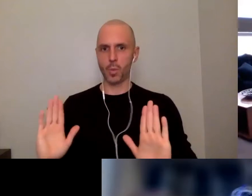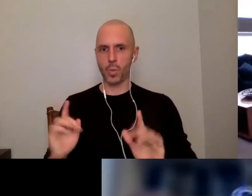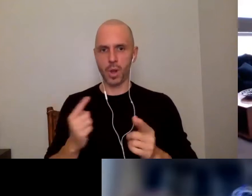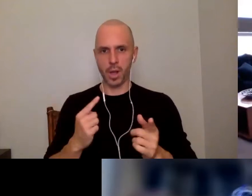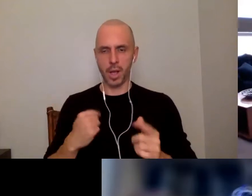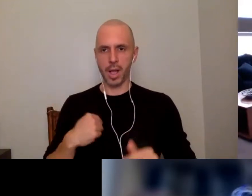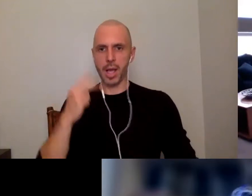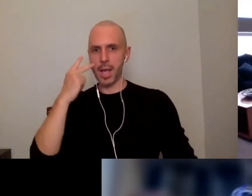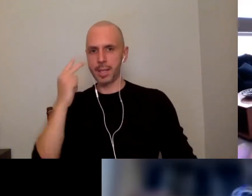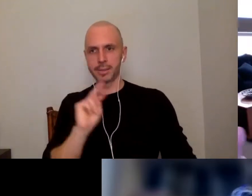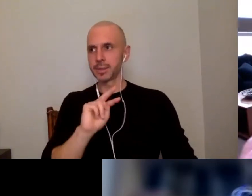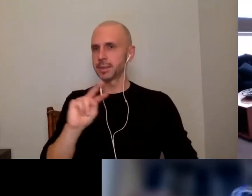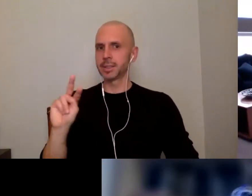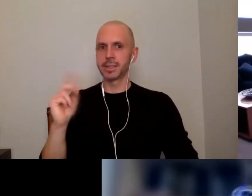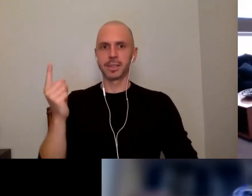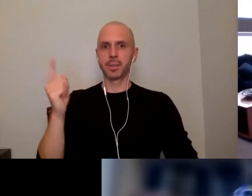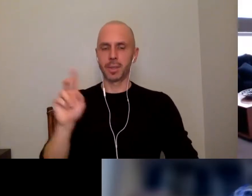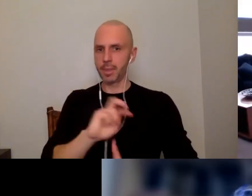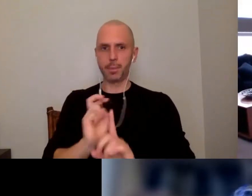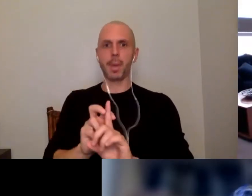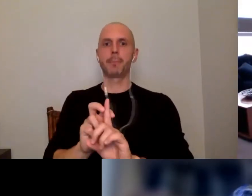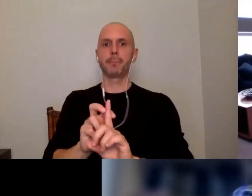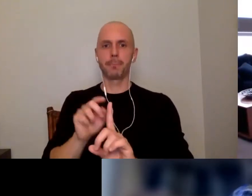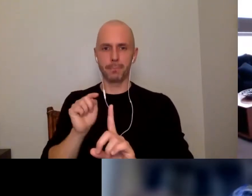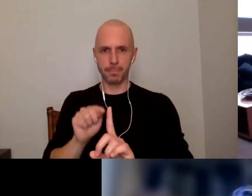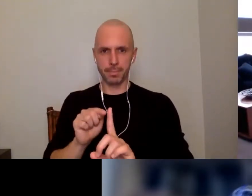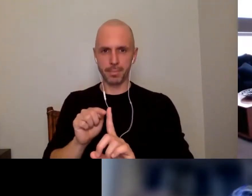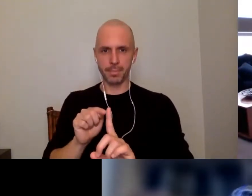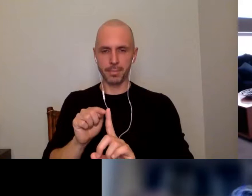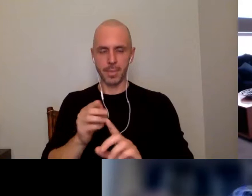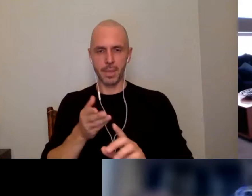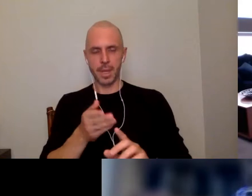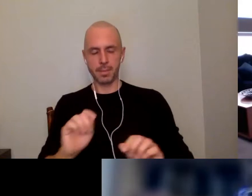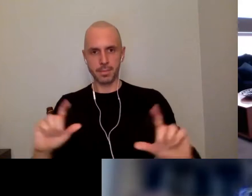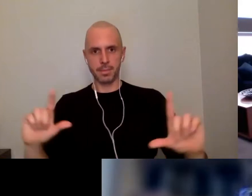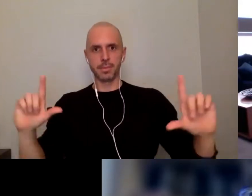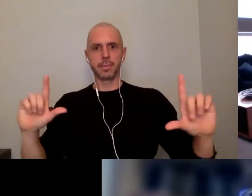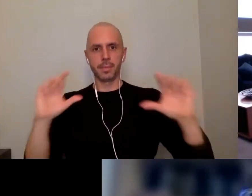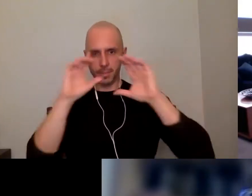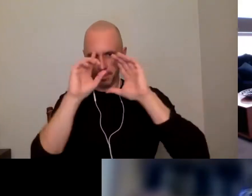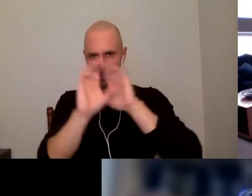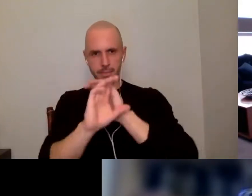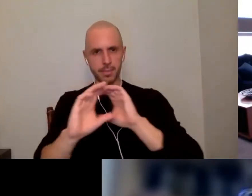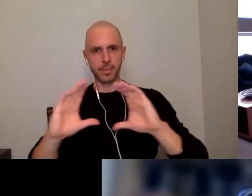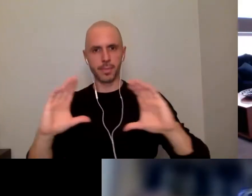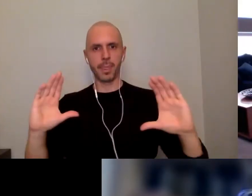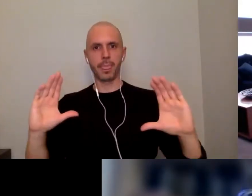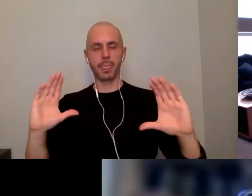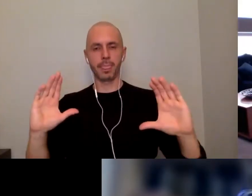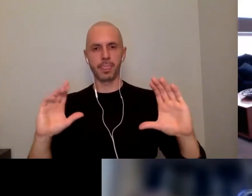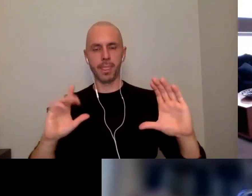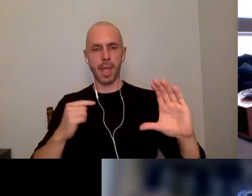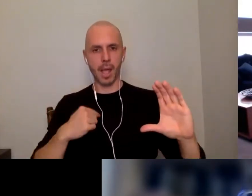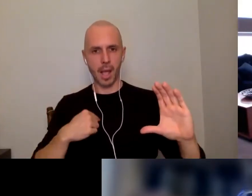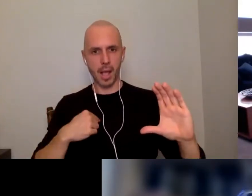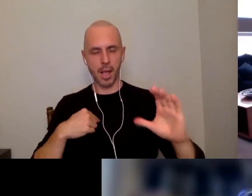have to gather all components that will make up that image but it's it yeah it's just something